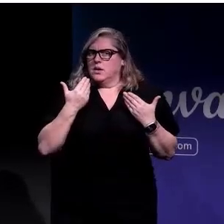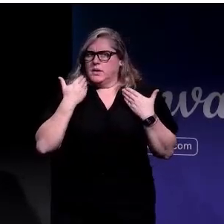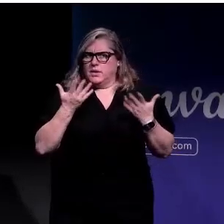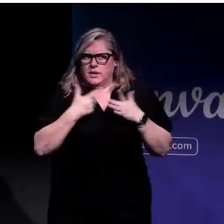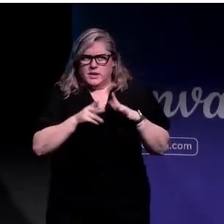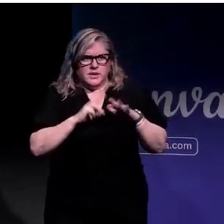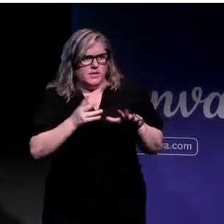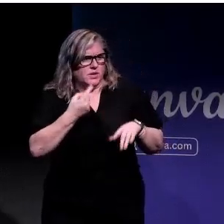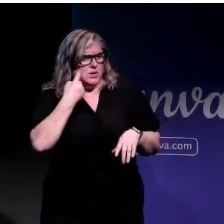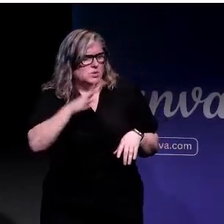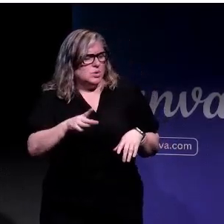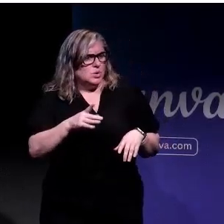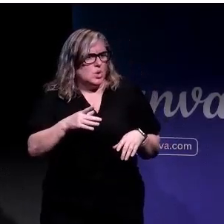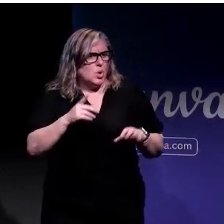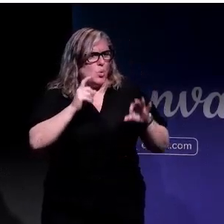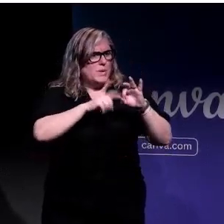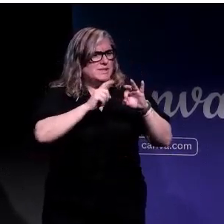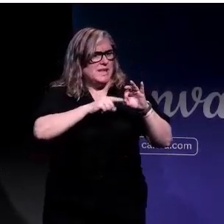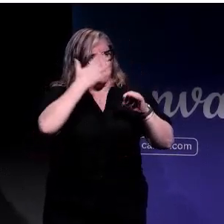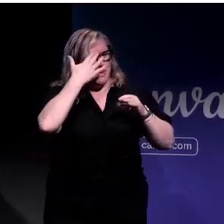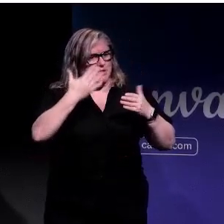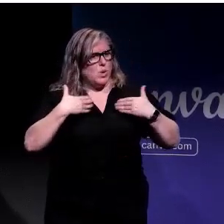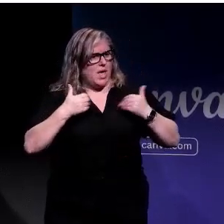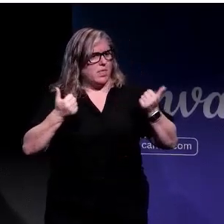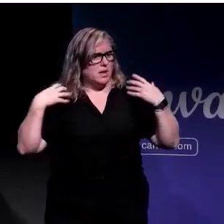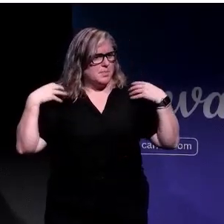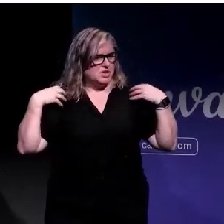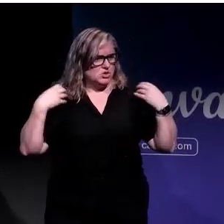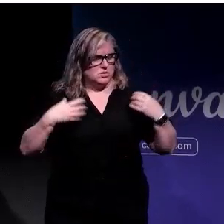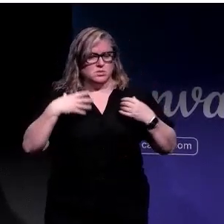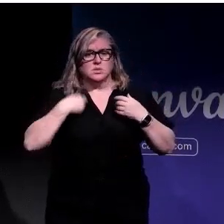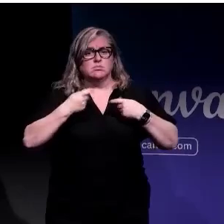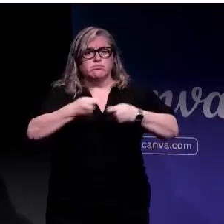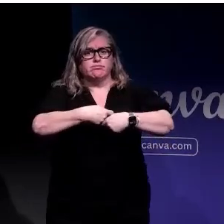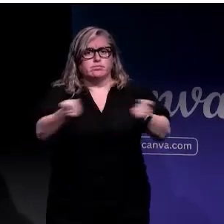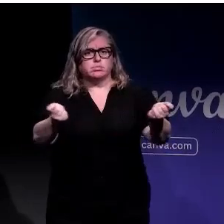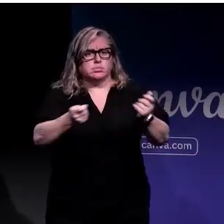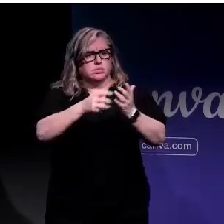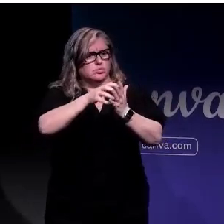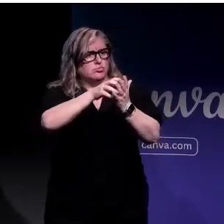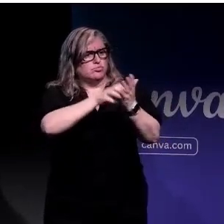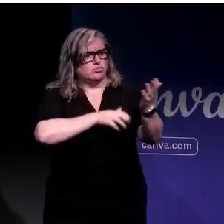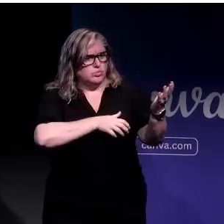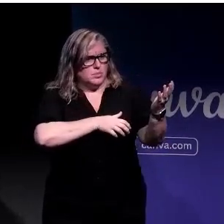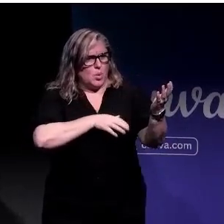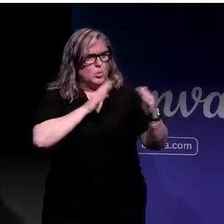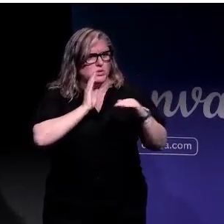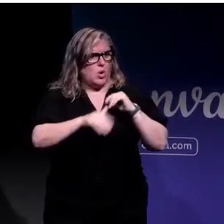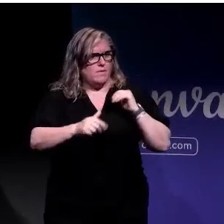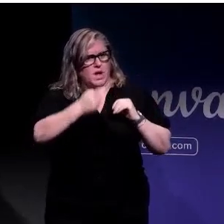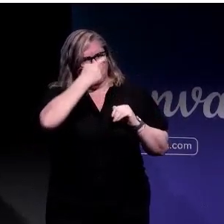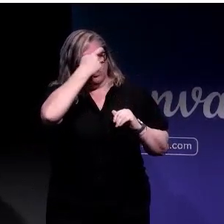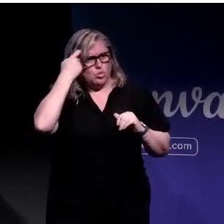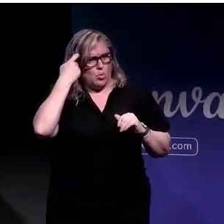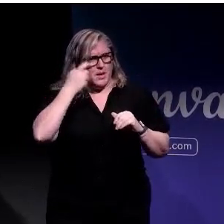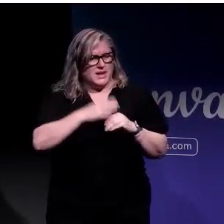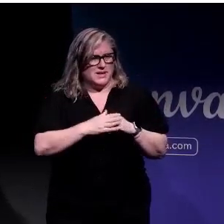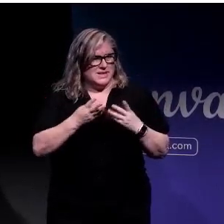Health Commission released a brilliant report on the state of trauma and some of the stats were quite staggering.